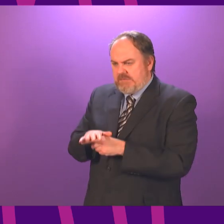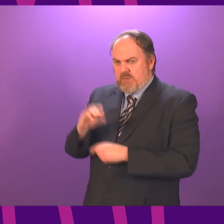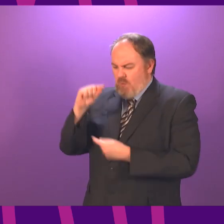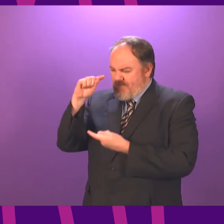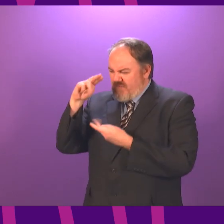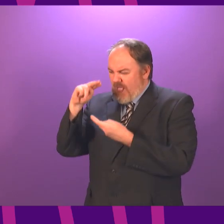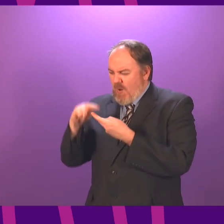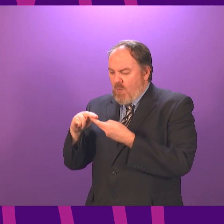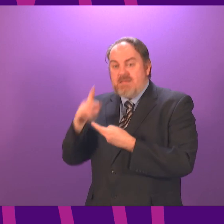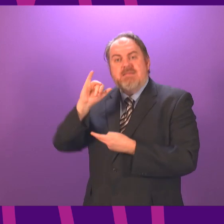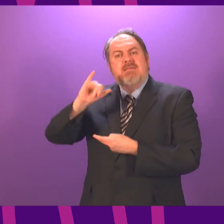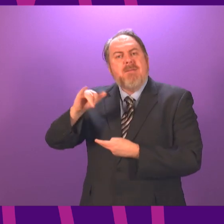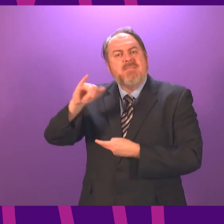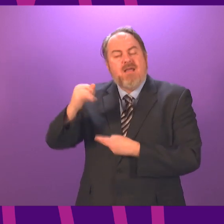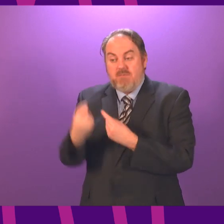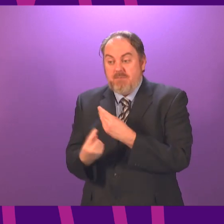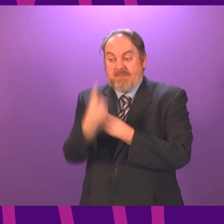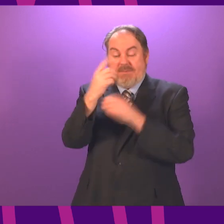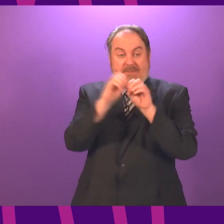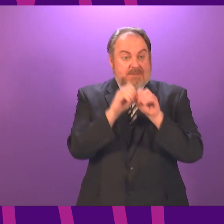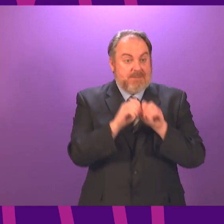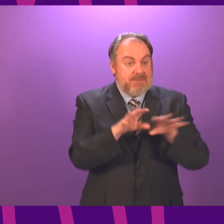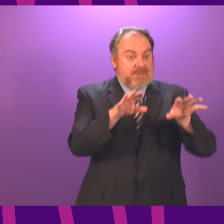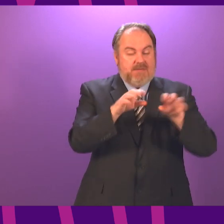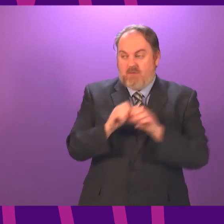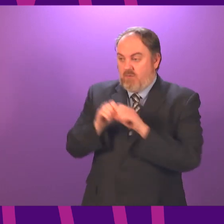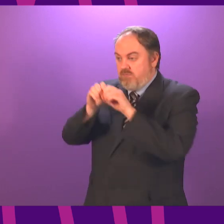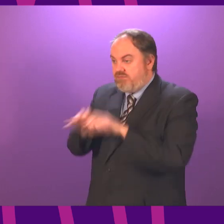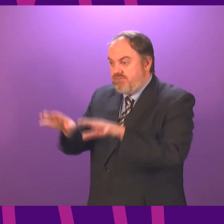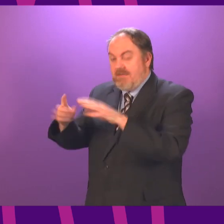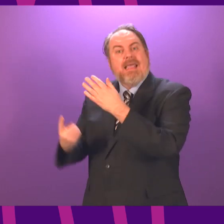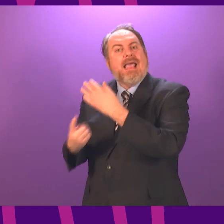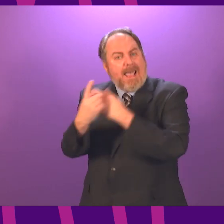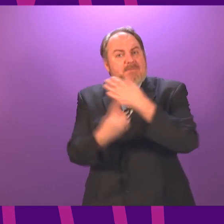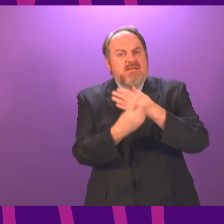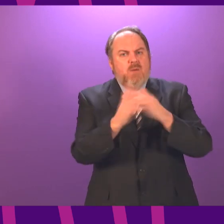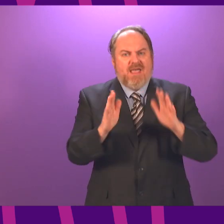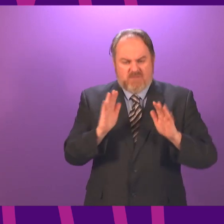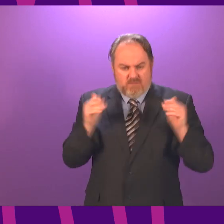deal with. We keep it really contained and suppressed and we deal with outbreaks. Vaccination